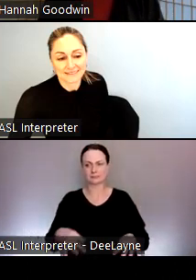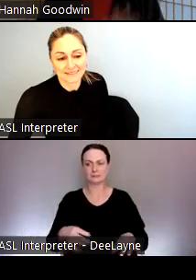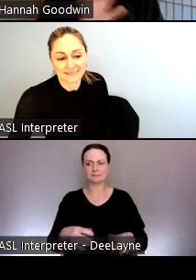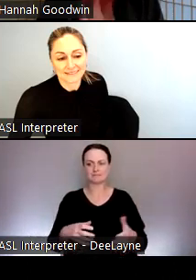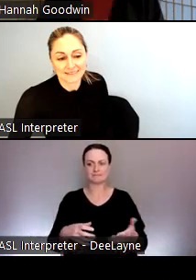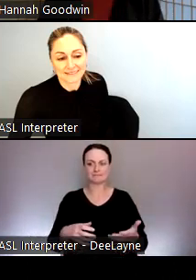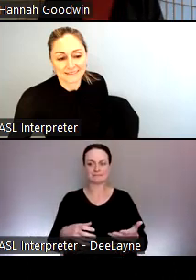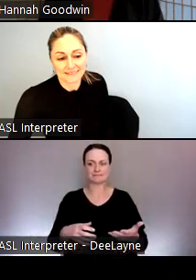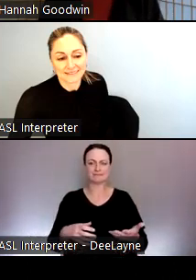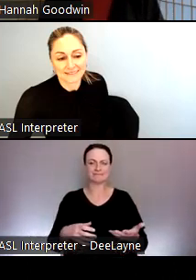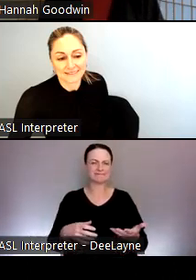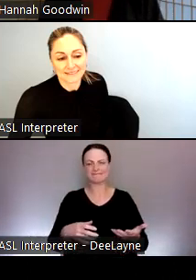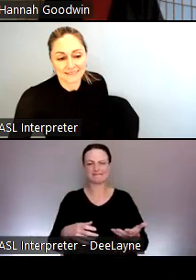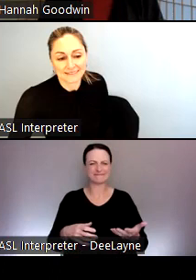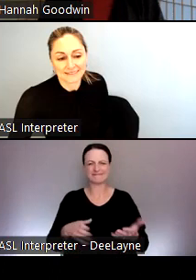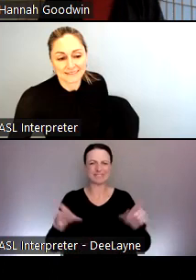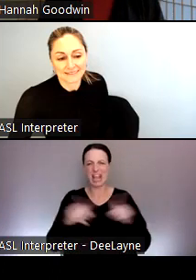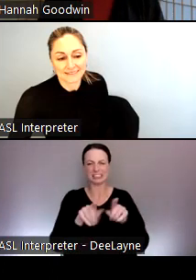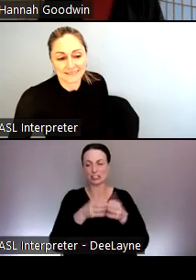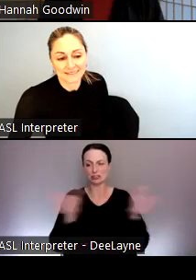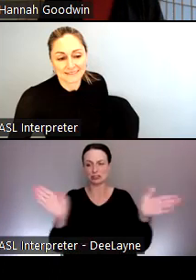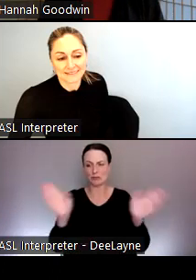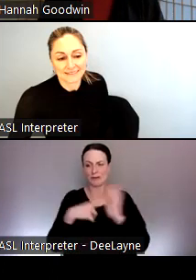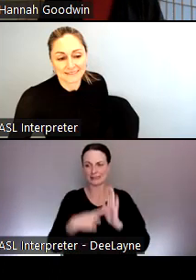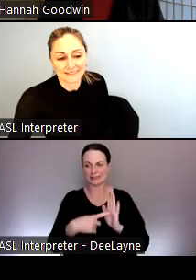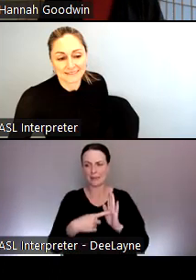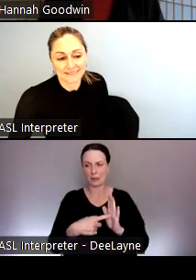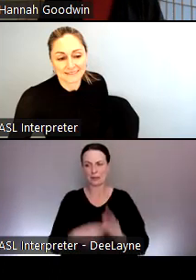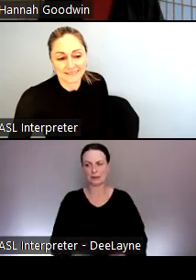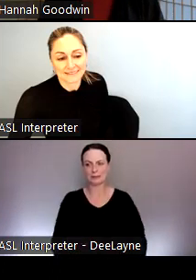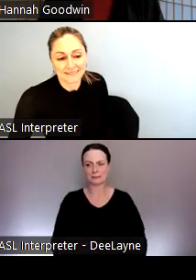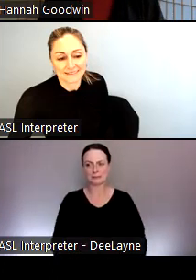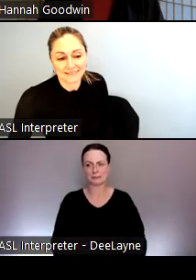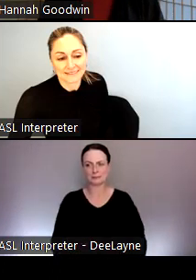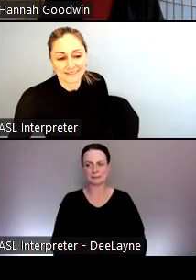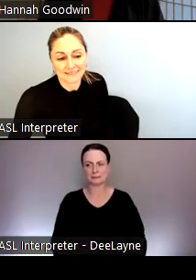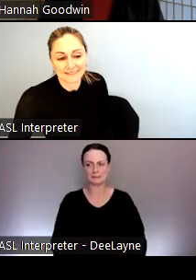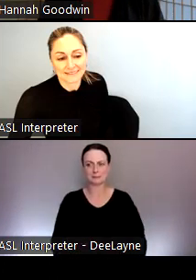kind of a generalized example, and I would say that would be